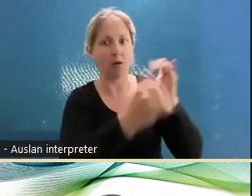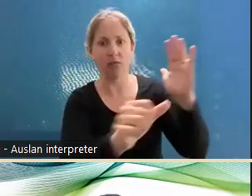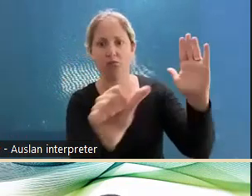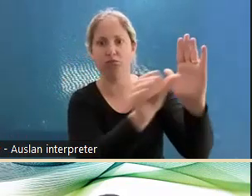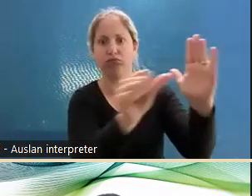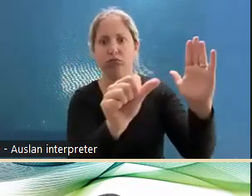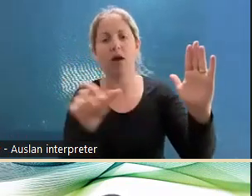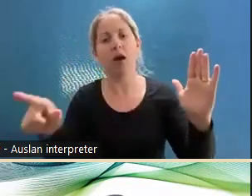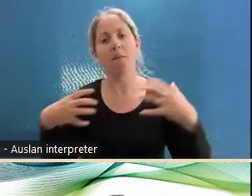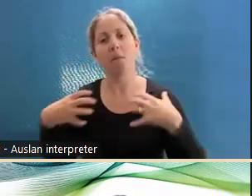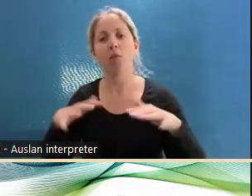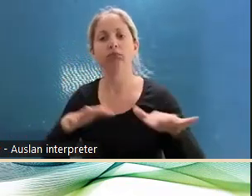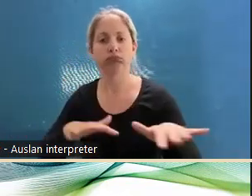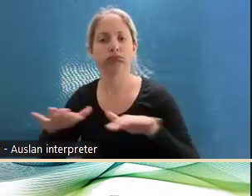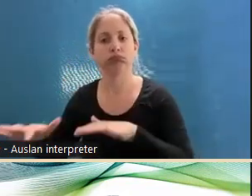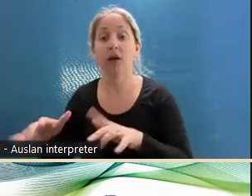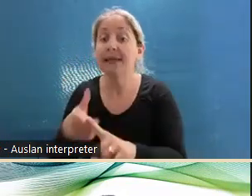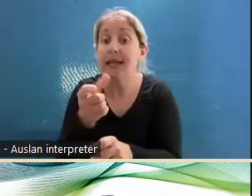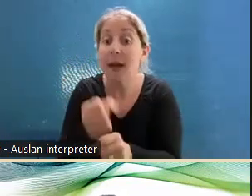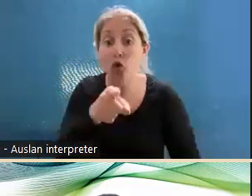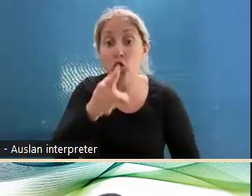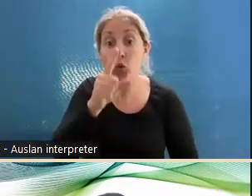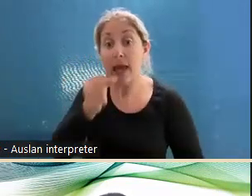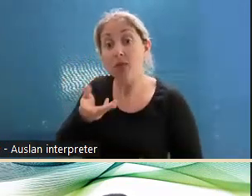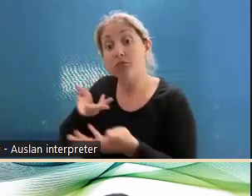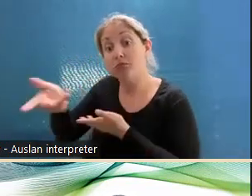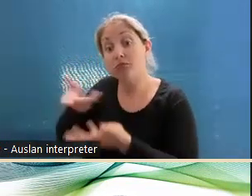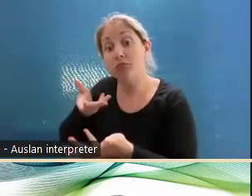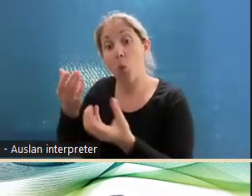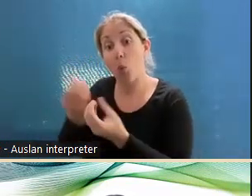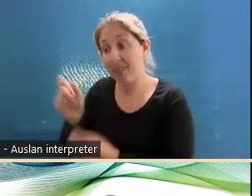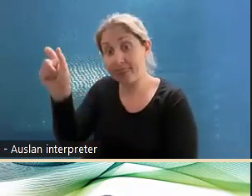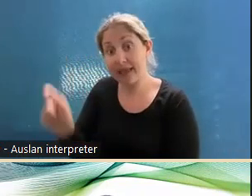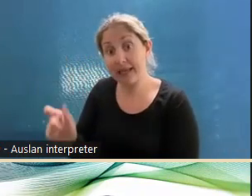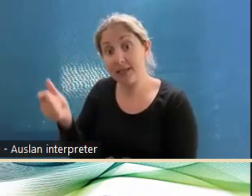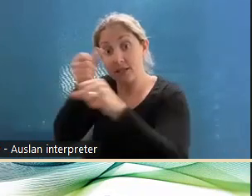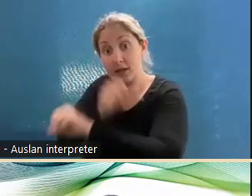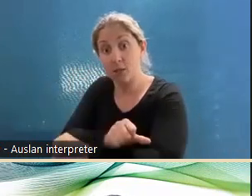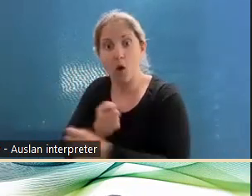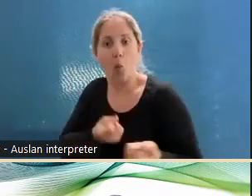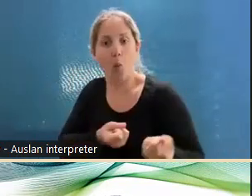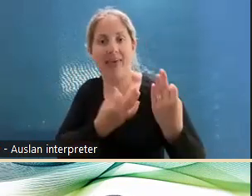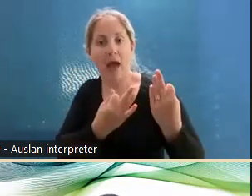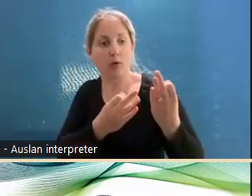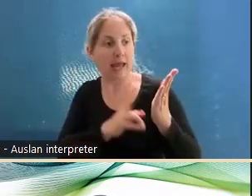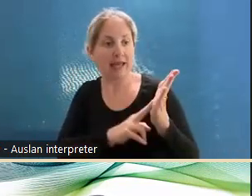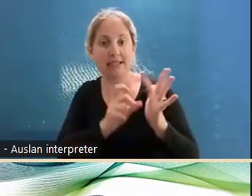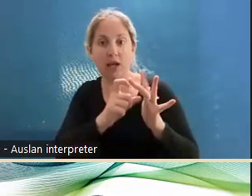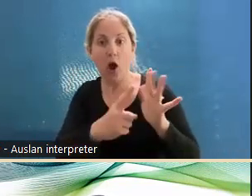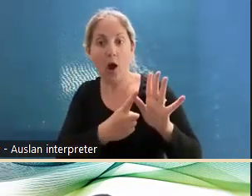So, for example, you can speak to the Independent Expert without the NDIA or their solicitors present.